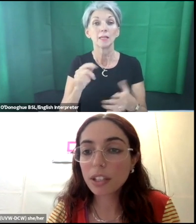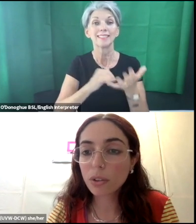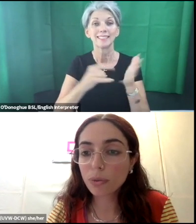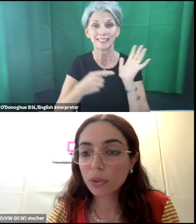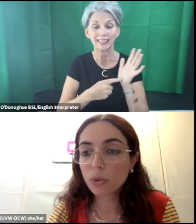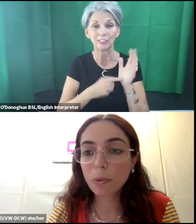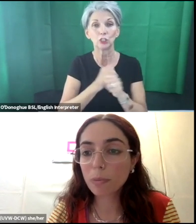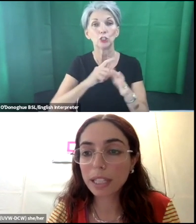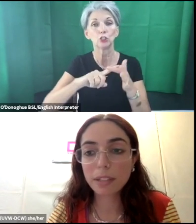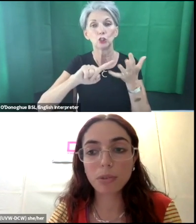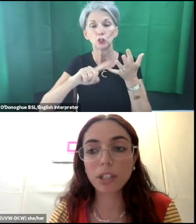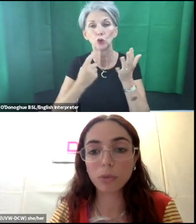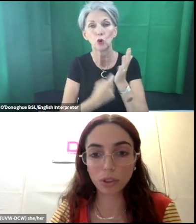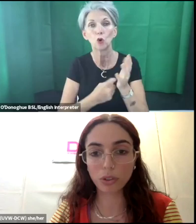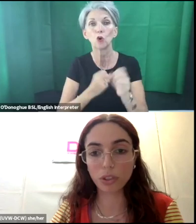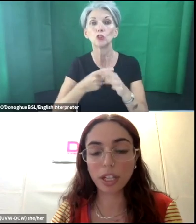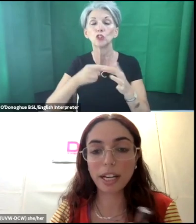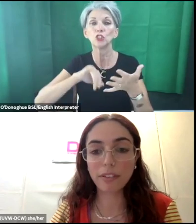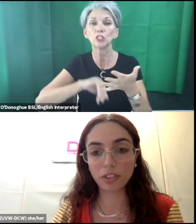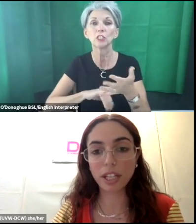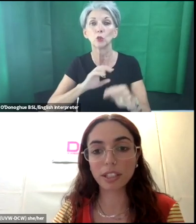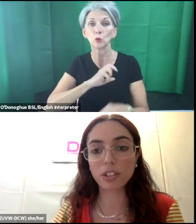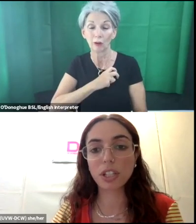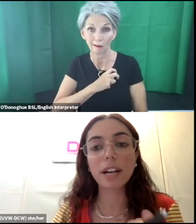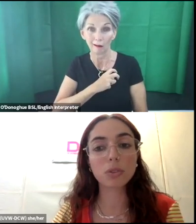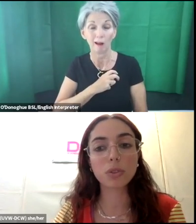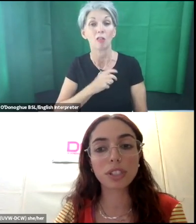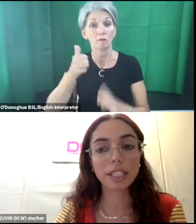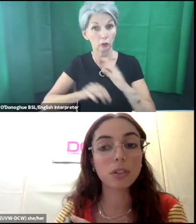the first group of Black and Brown workers have challenged outsourcing